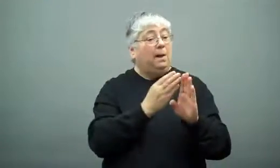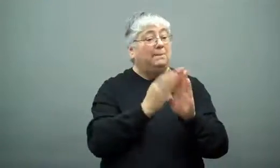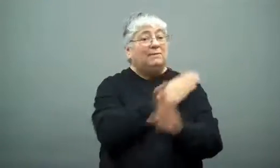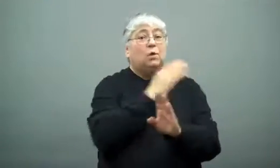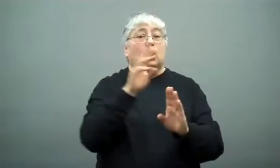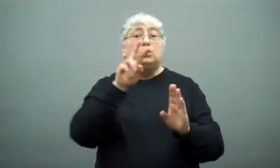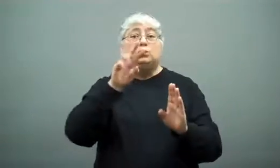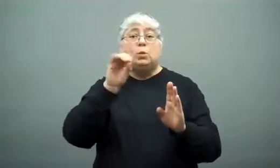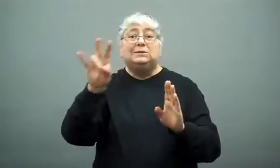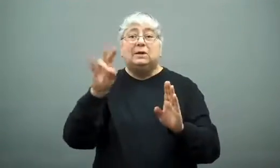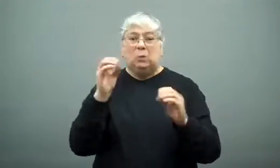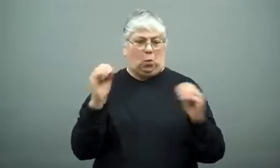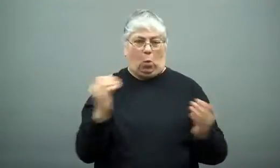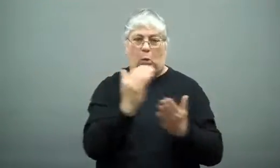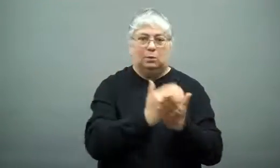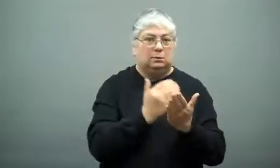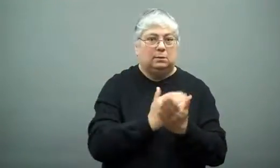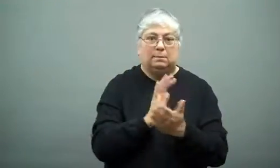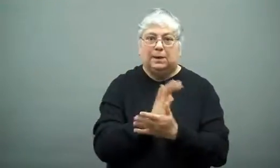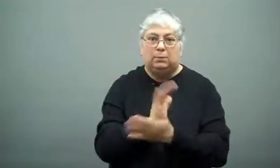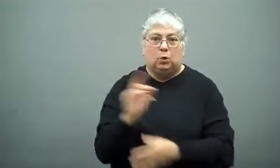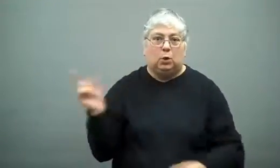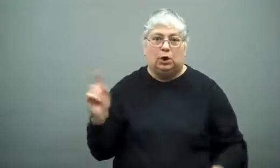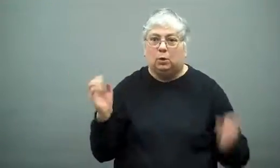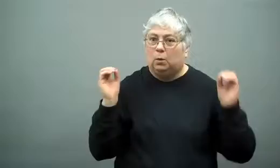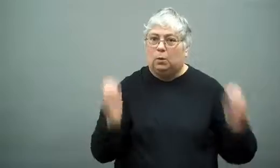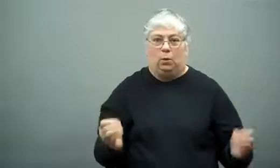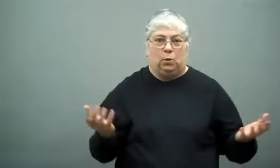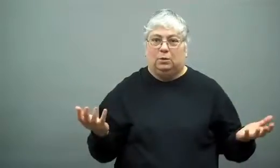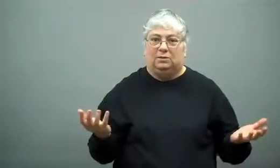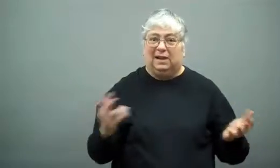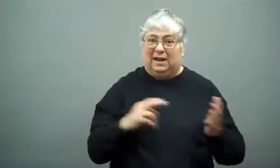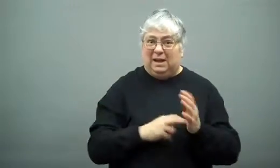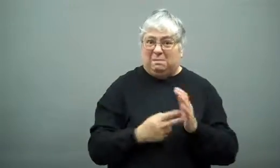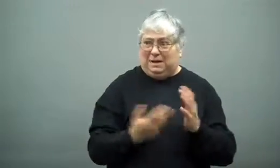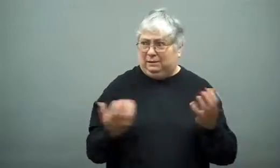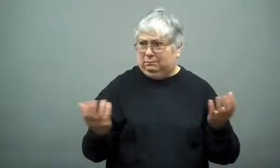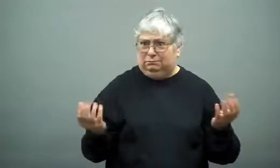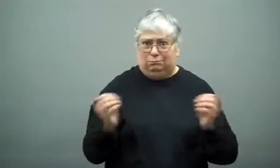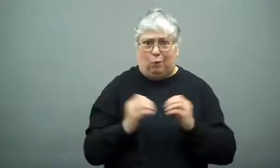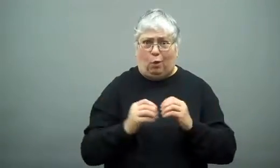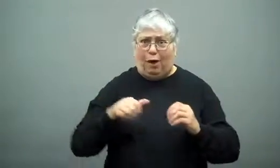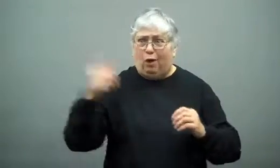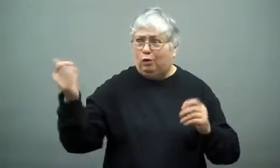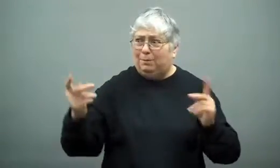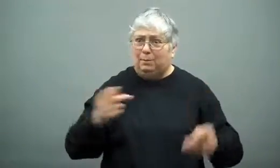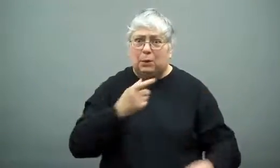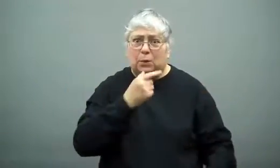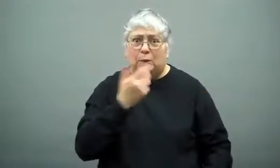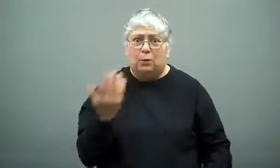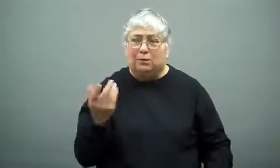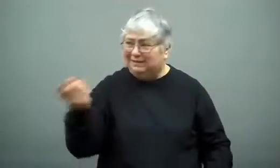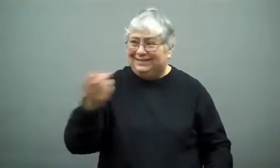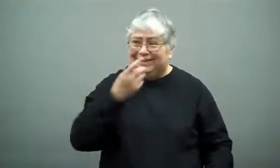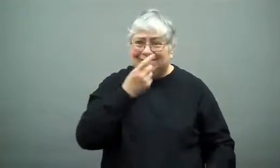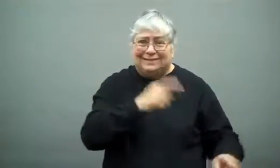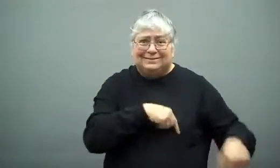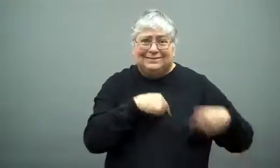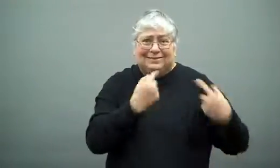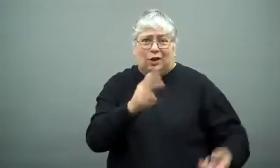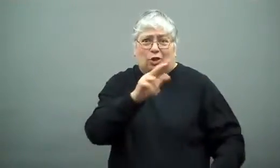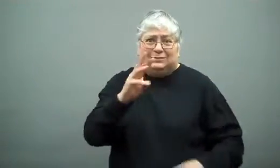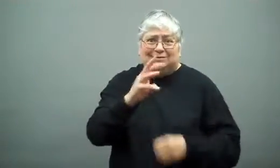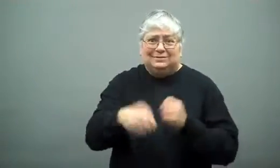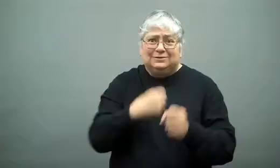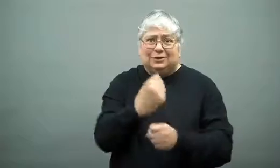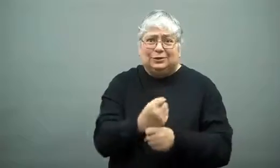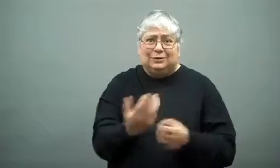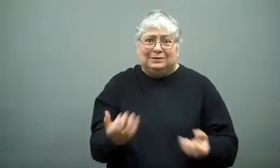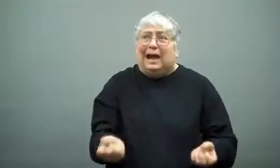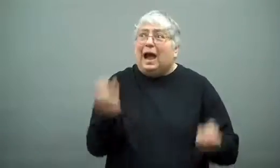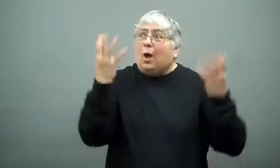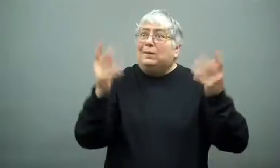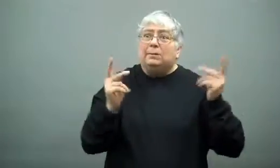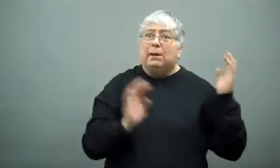There were no records for patients before that.